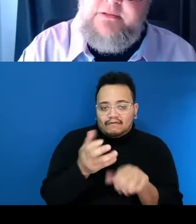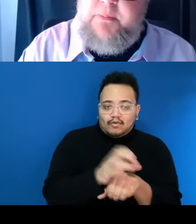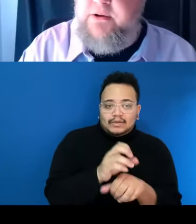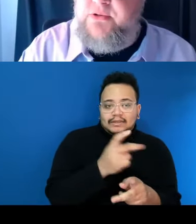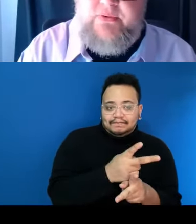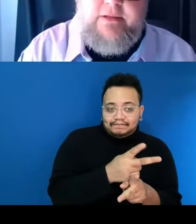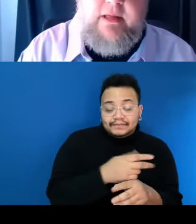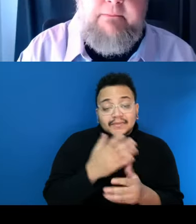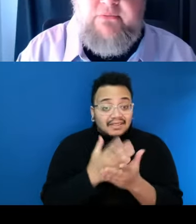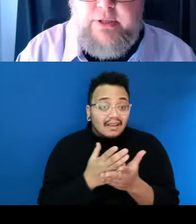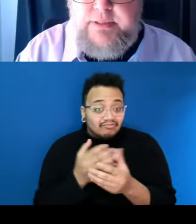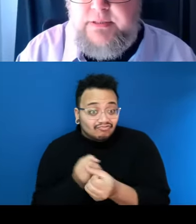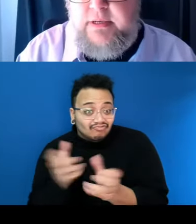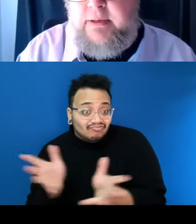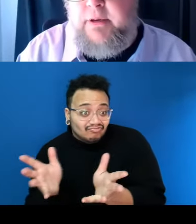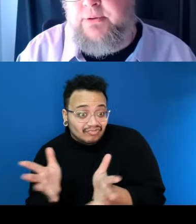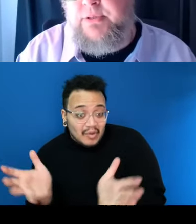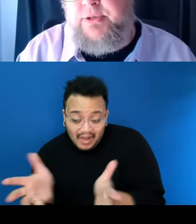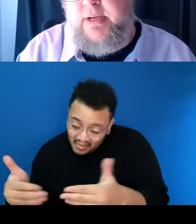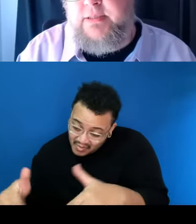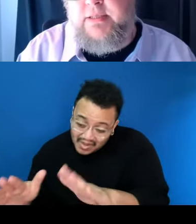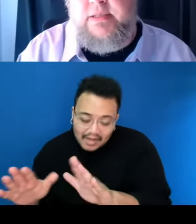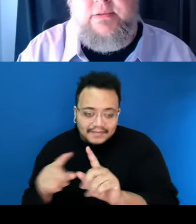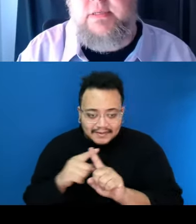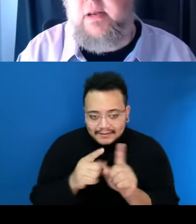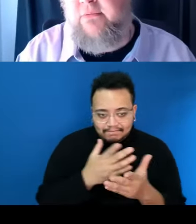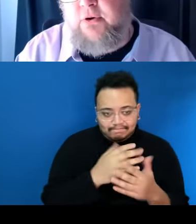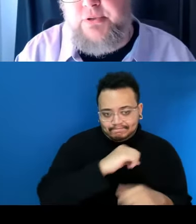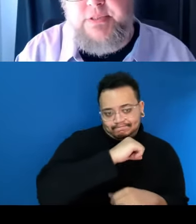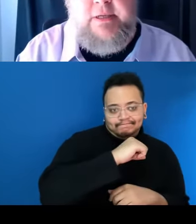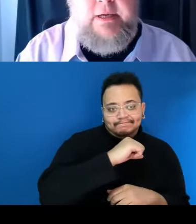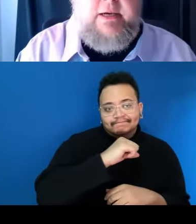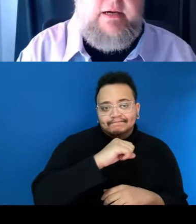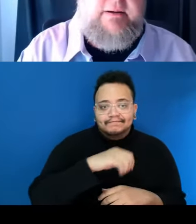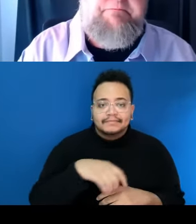Sometimes parents feel ambivalent about their trans kids, at least at first.